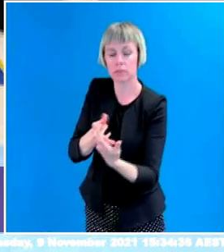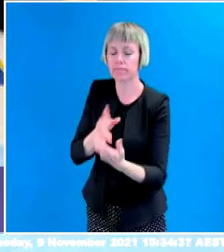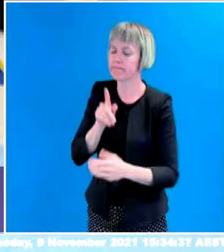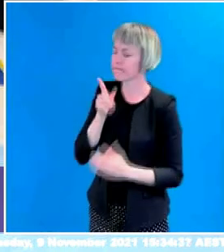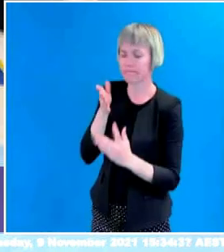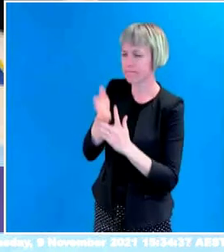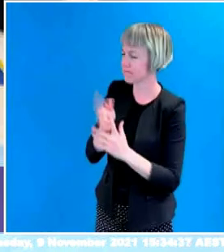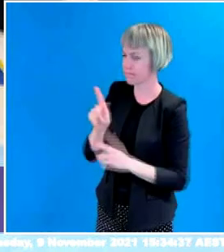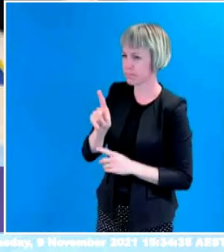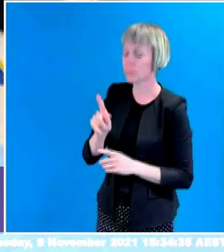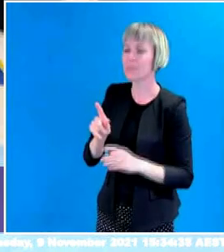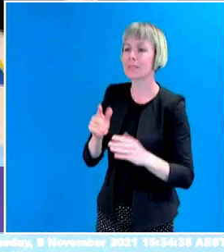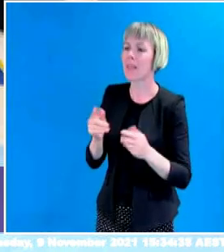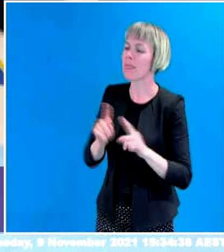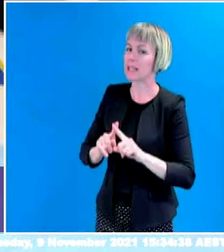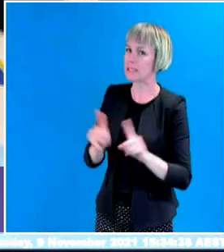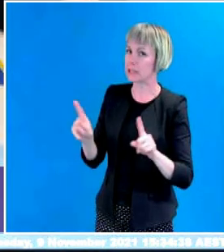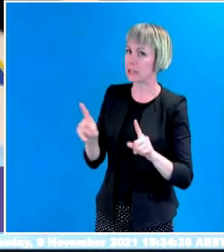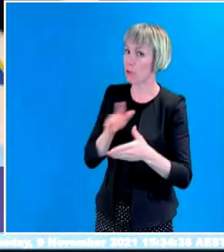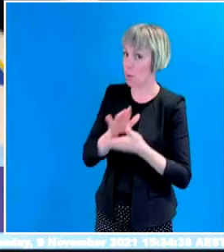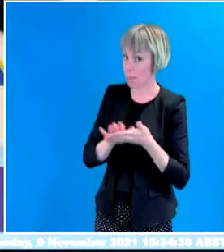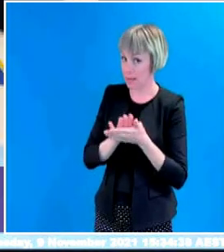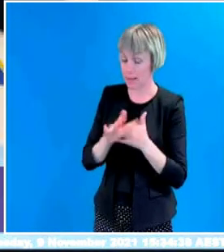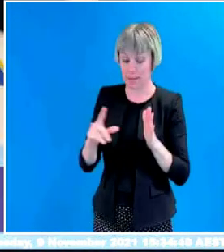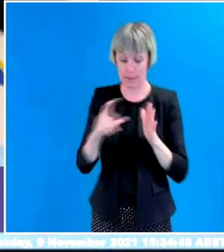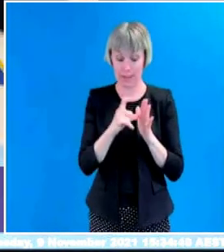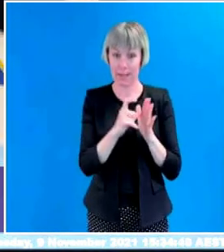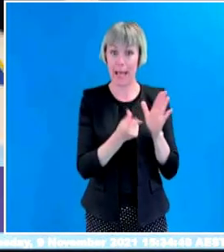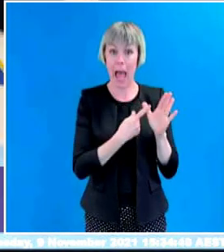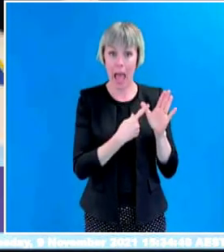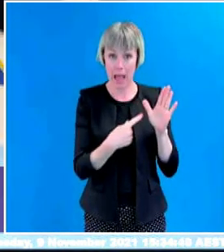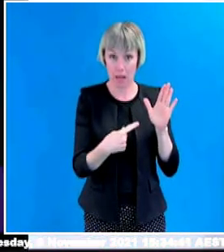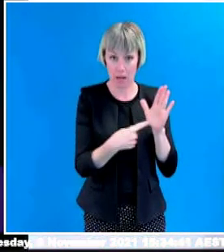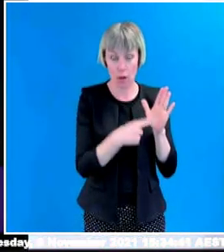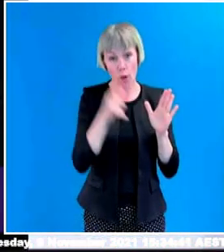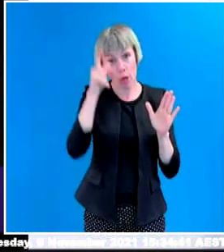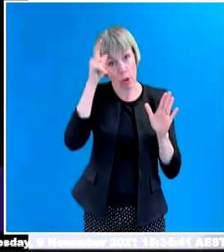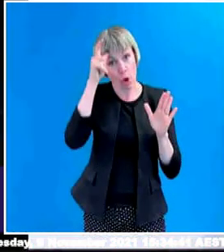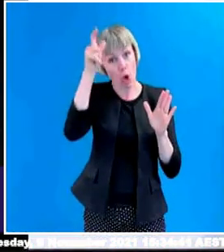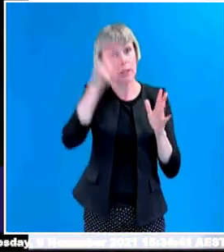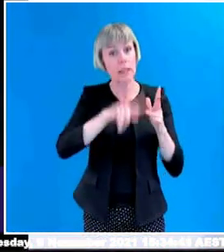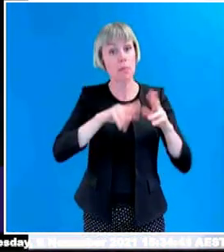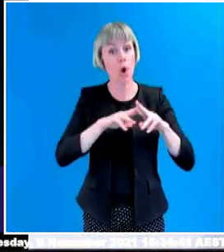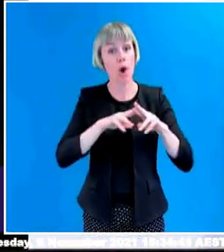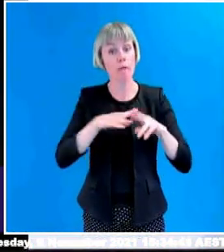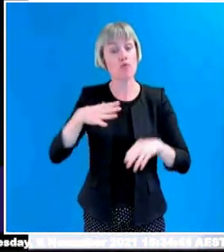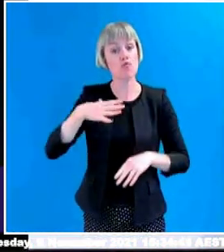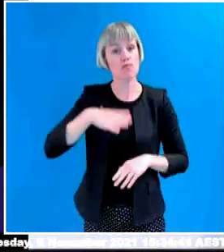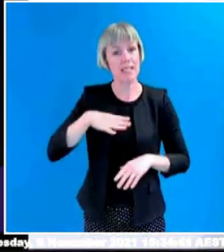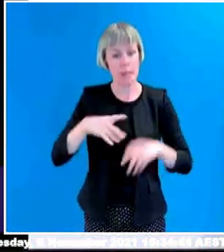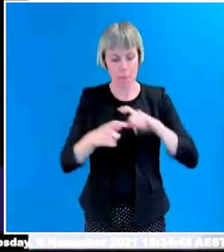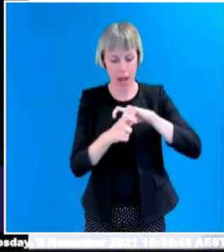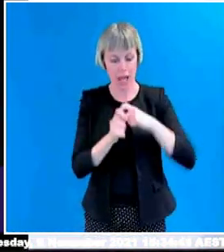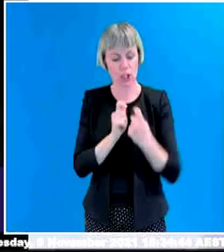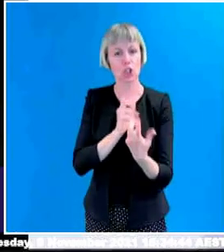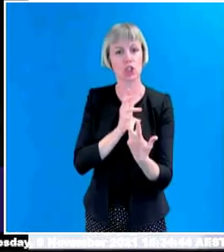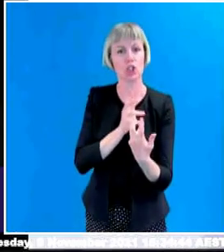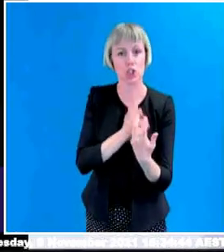In the Disability Discrimination Act, the concept of reasonable adjustments is part of the definitions